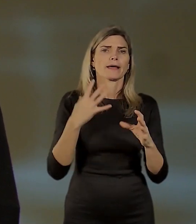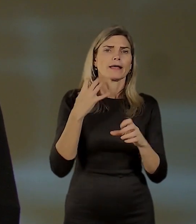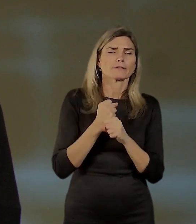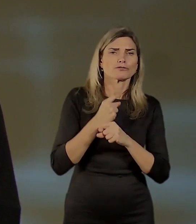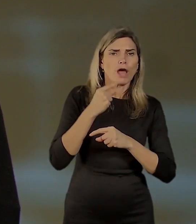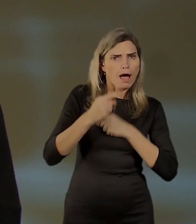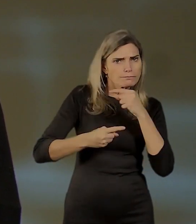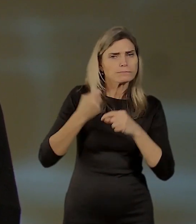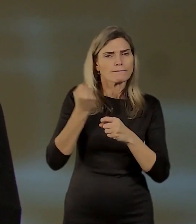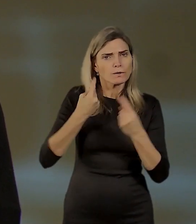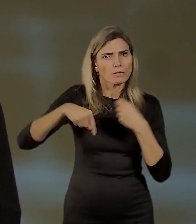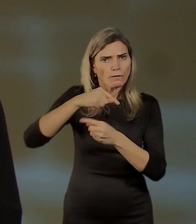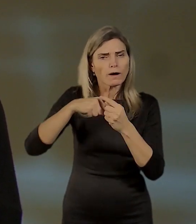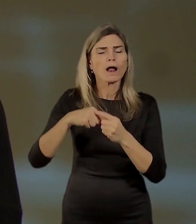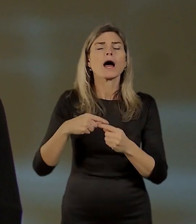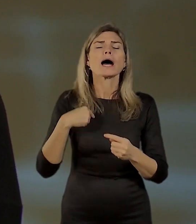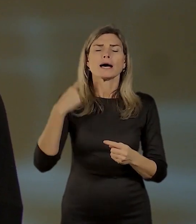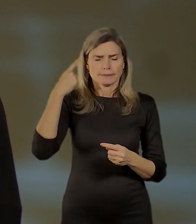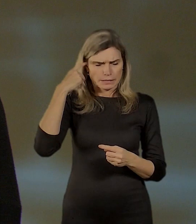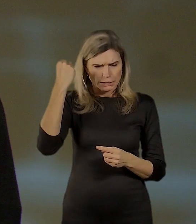First, the distribution network must be prepared.